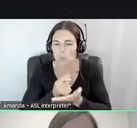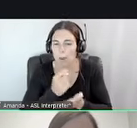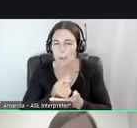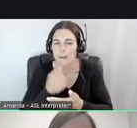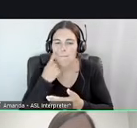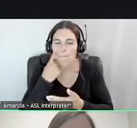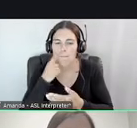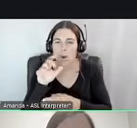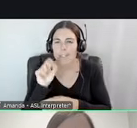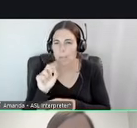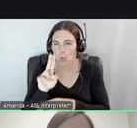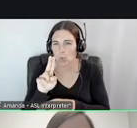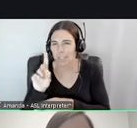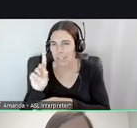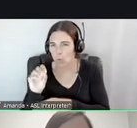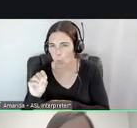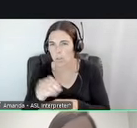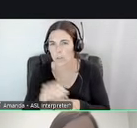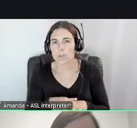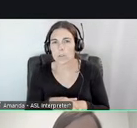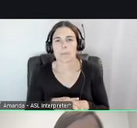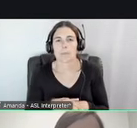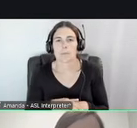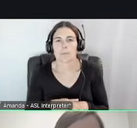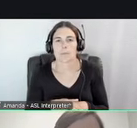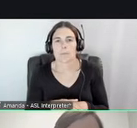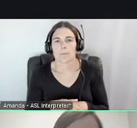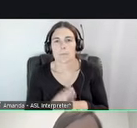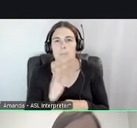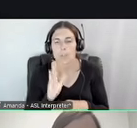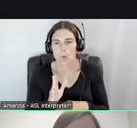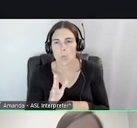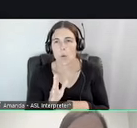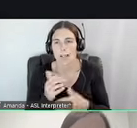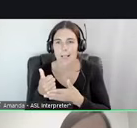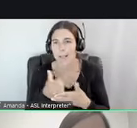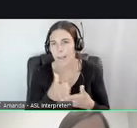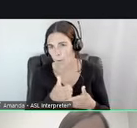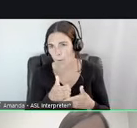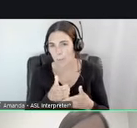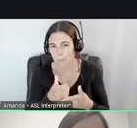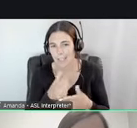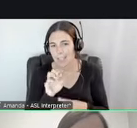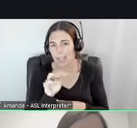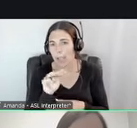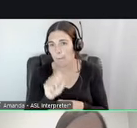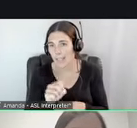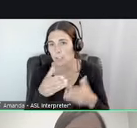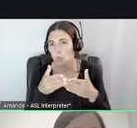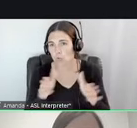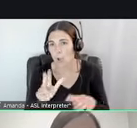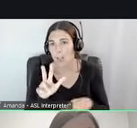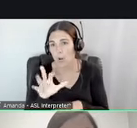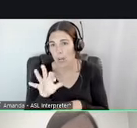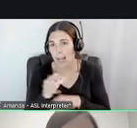capacity of emergency services across 39 counties in North Carolina. Uh, so we've we've done a lot